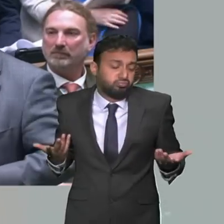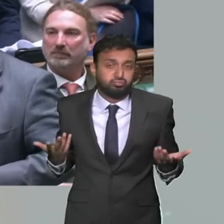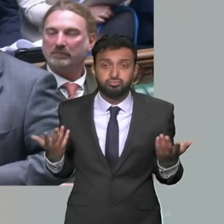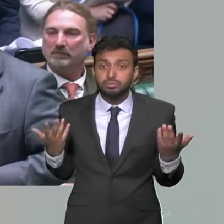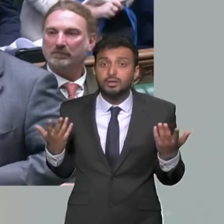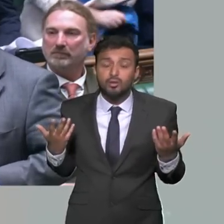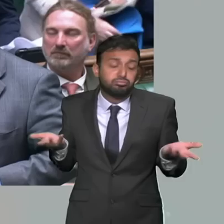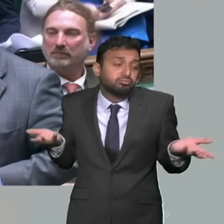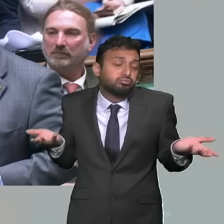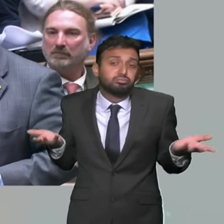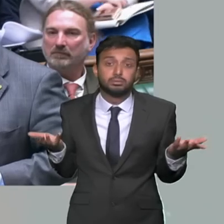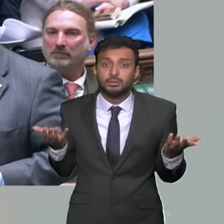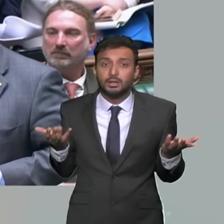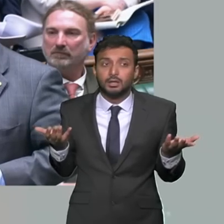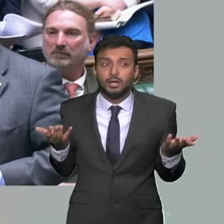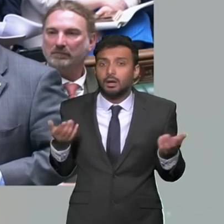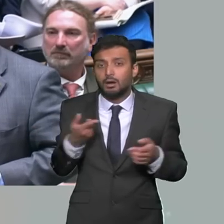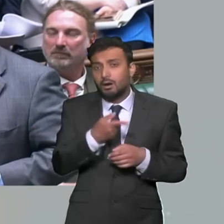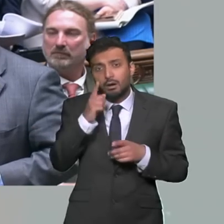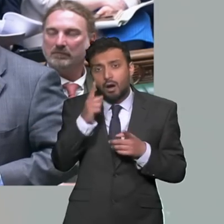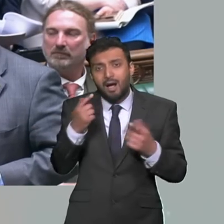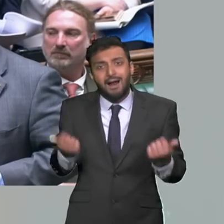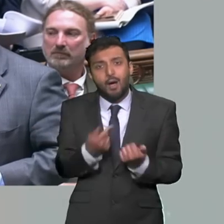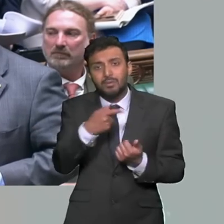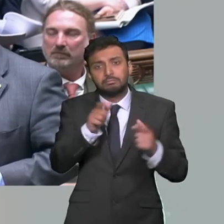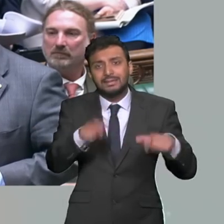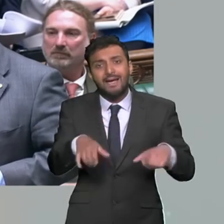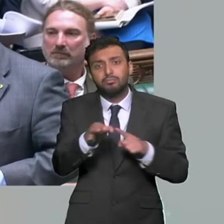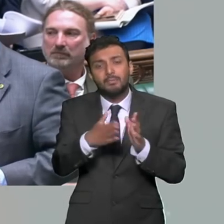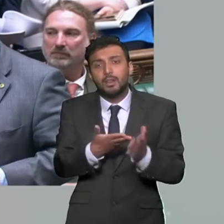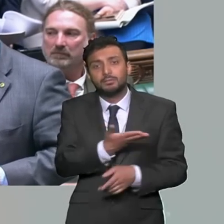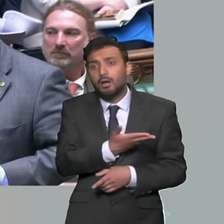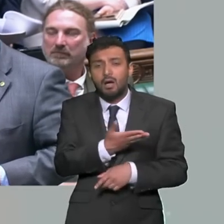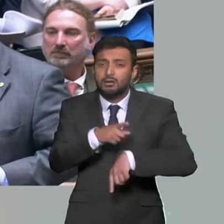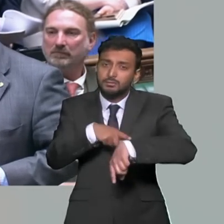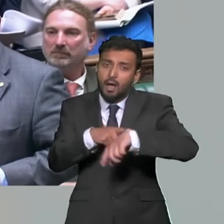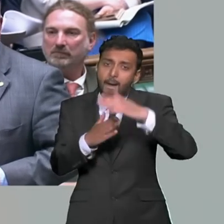cannot be allowed to remain in office. Time is up, Prime Minister. Resign!